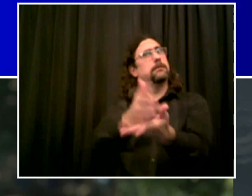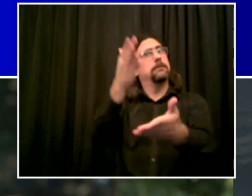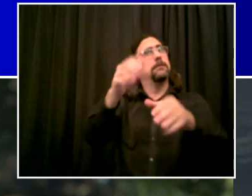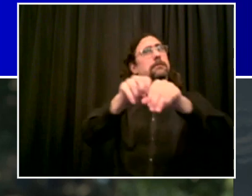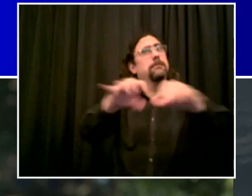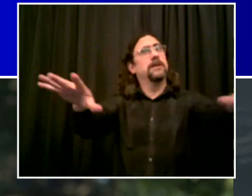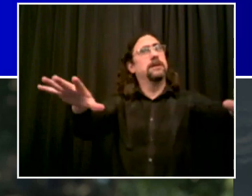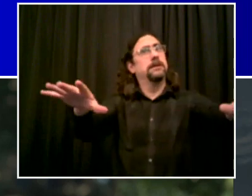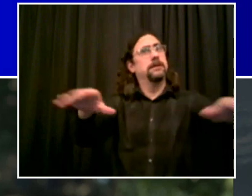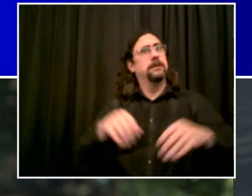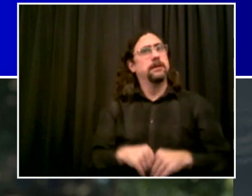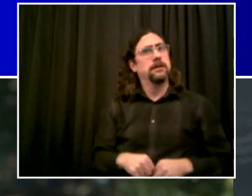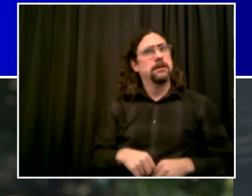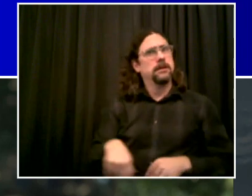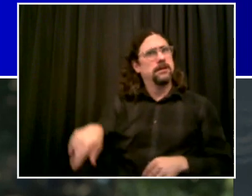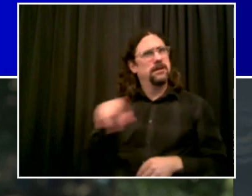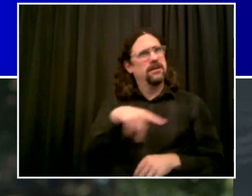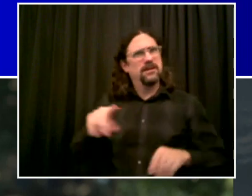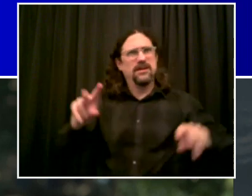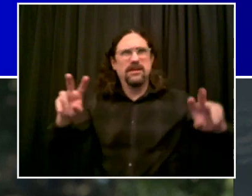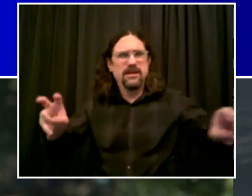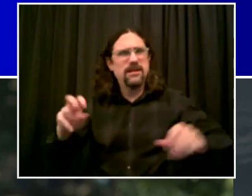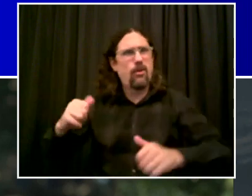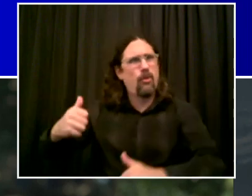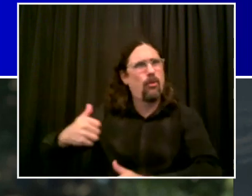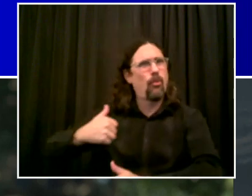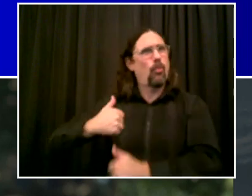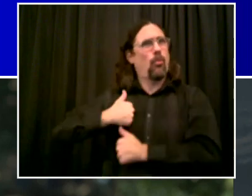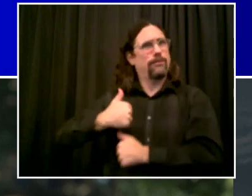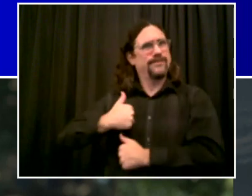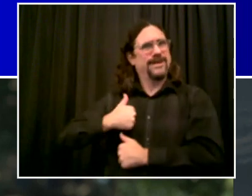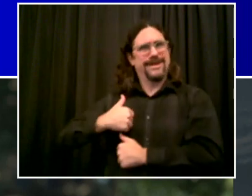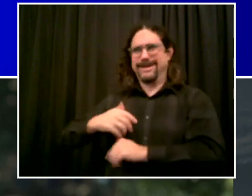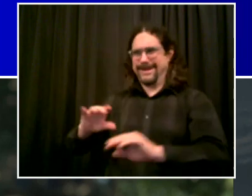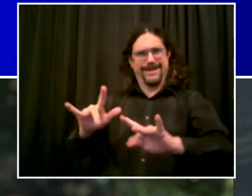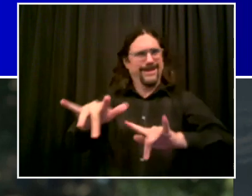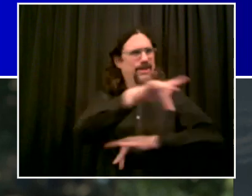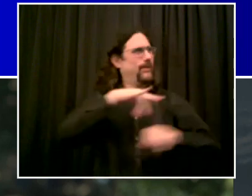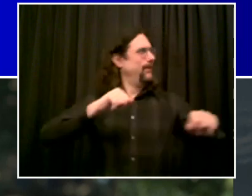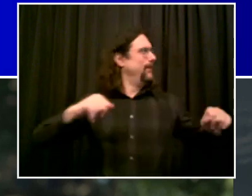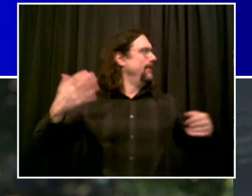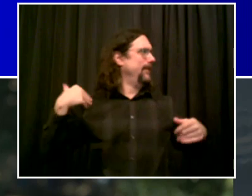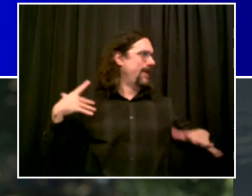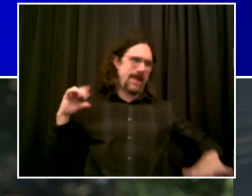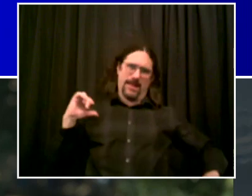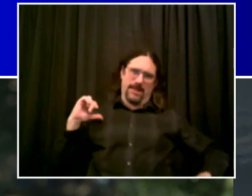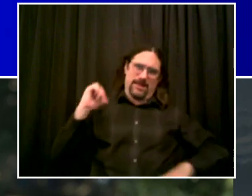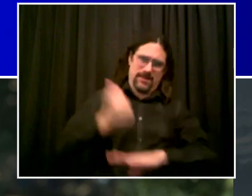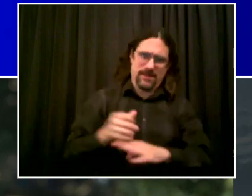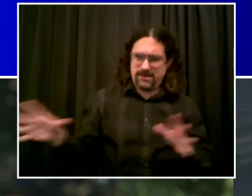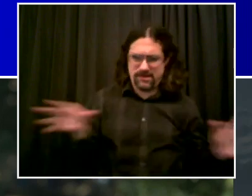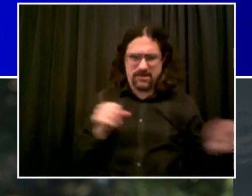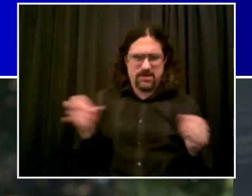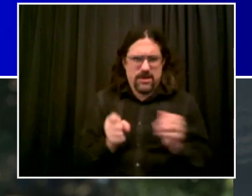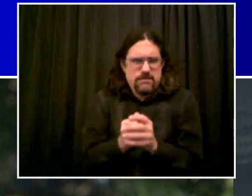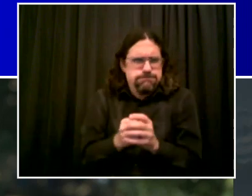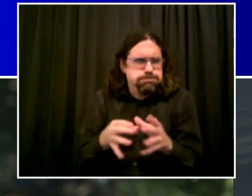REACHING PEOP.LE LITERALLY STOPPING THOUSDSANN OF EW INFECTIONS WITH THEIR WORK AND IT IS AN ARMY